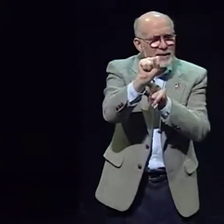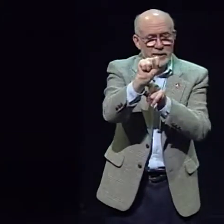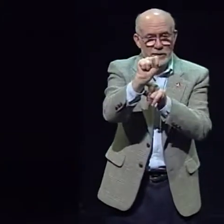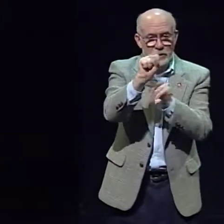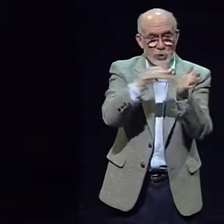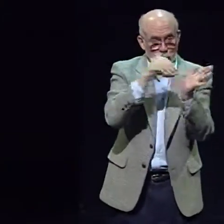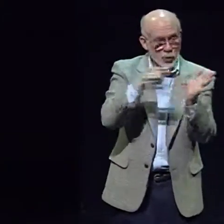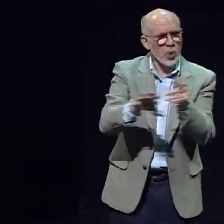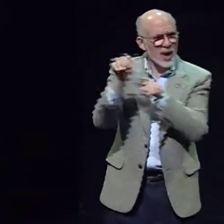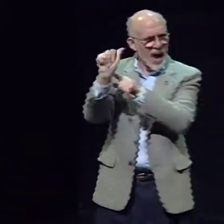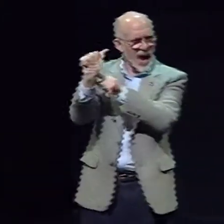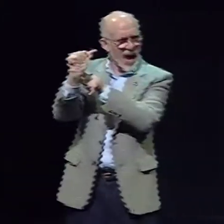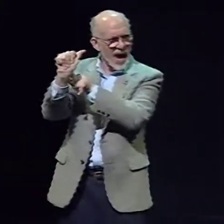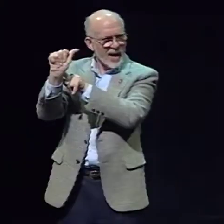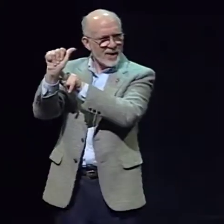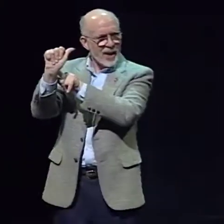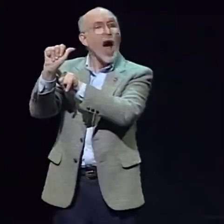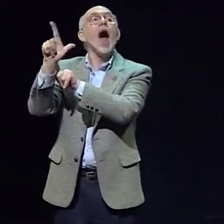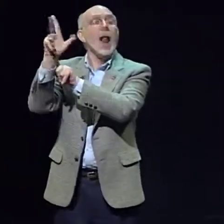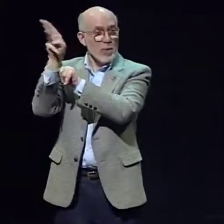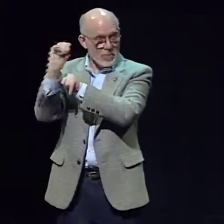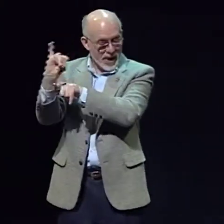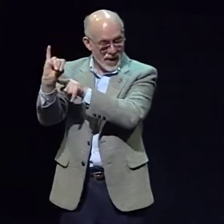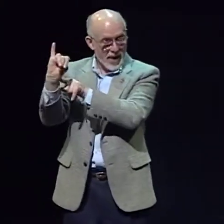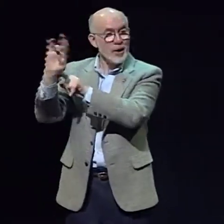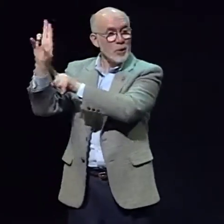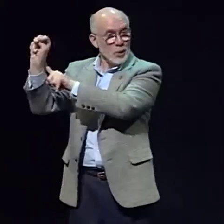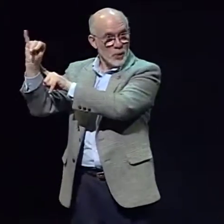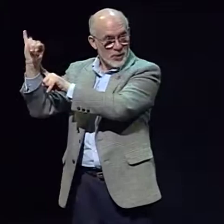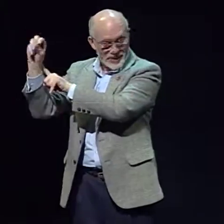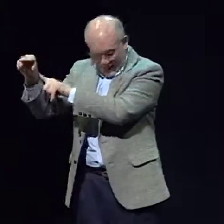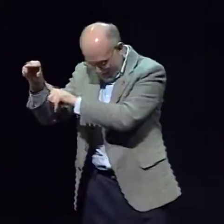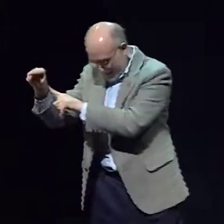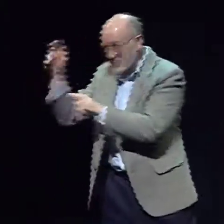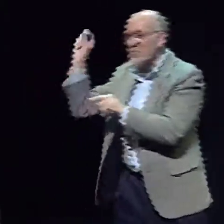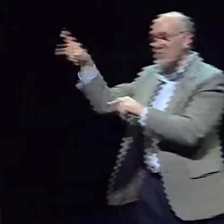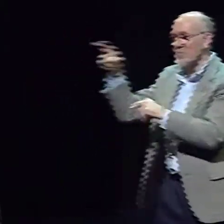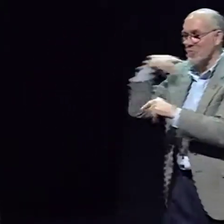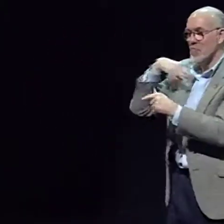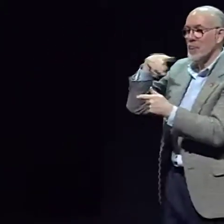THE "S", STUDENT-- WHAT'S THE "A"? OH!--ALUMNI UNION.